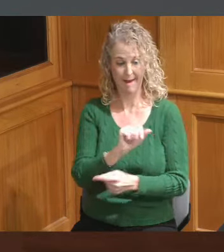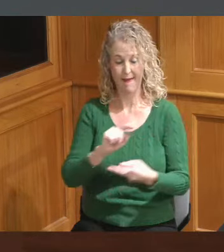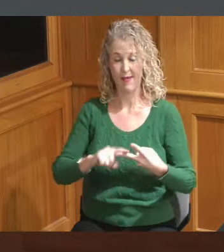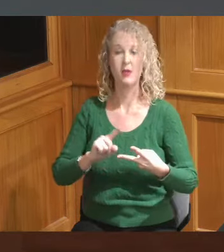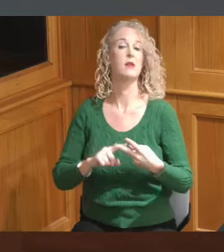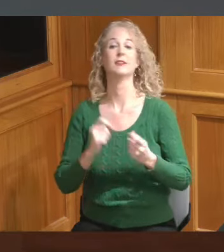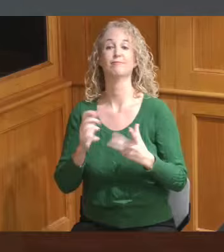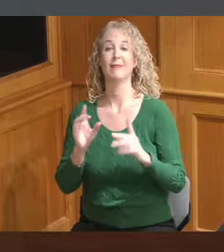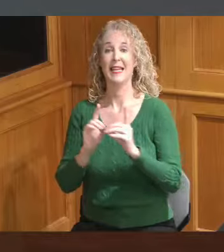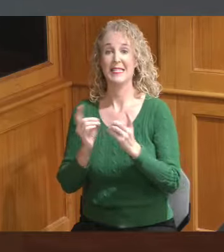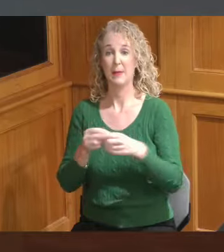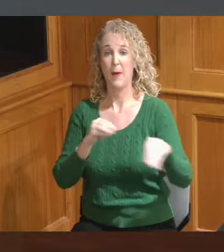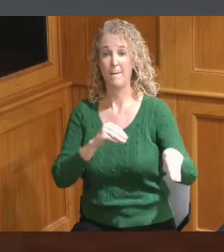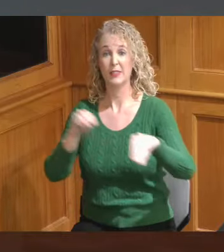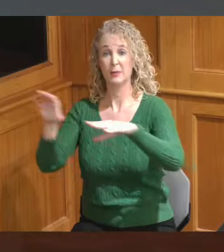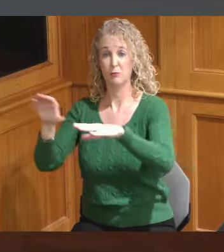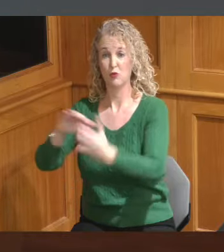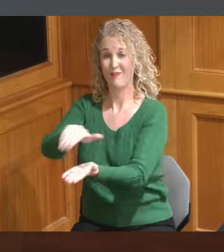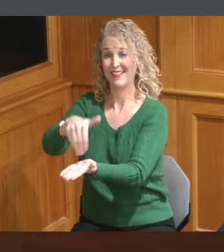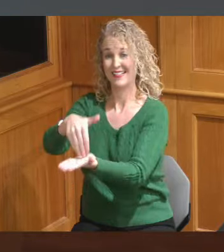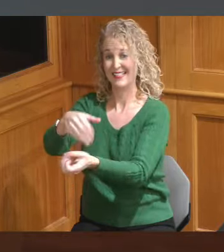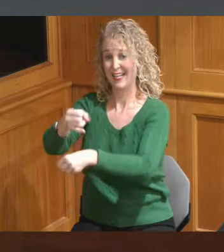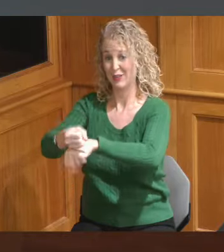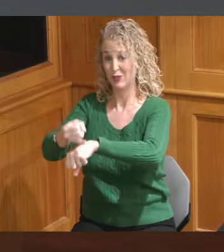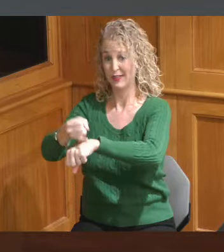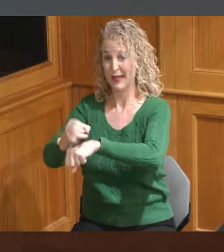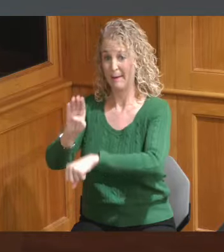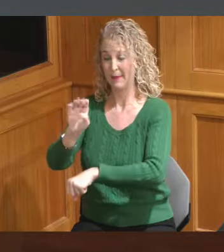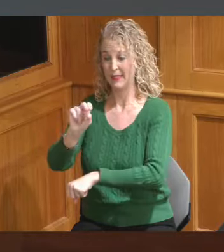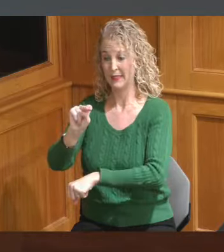of our departments out of the new central campus facility out in Bond Hill. Re-entry is going to be